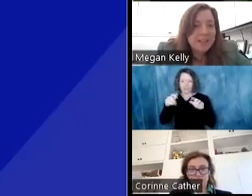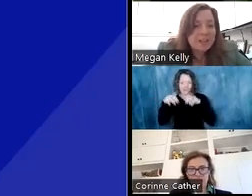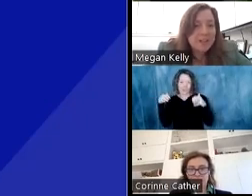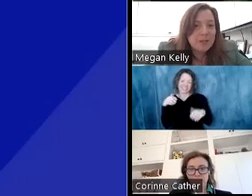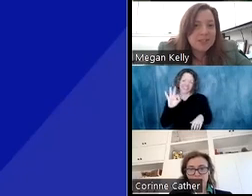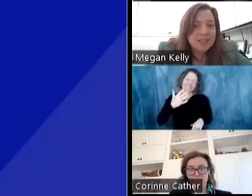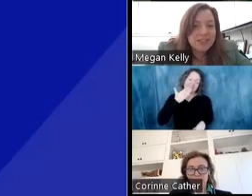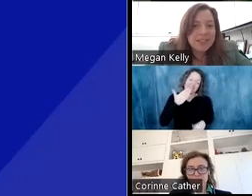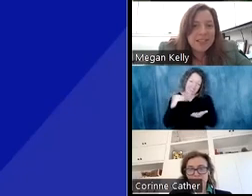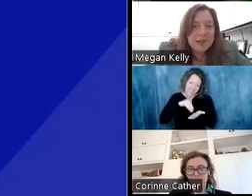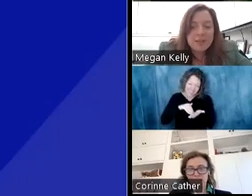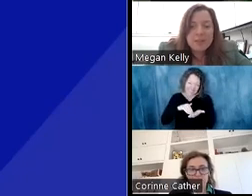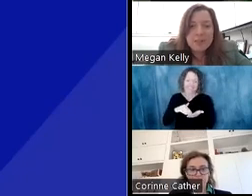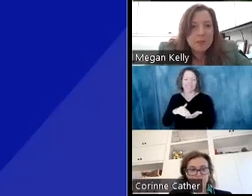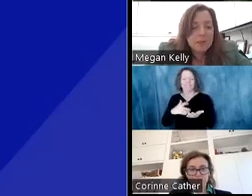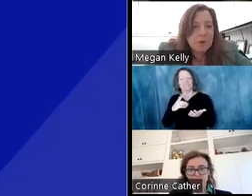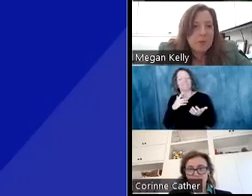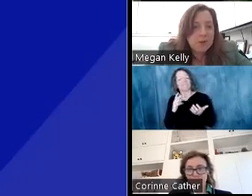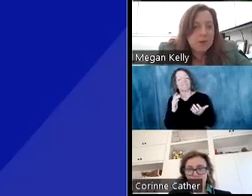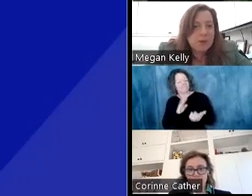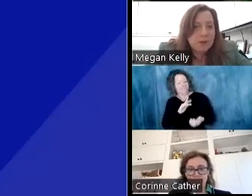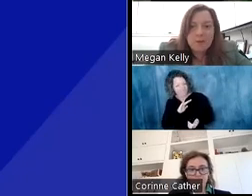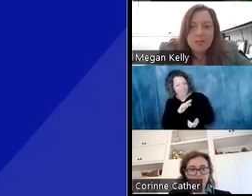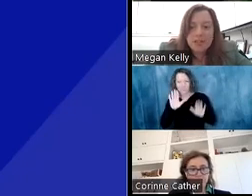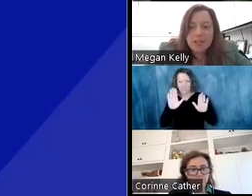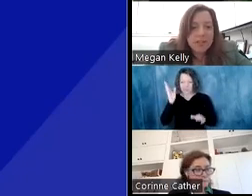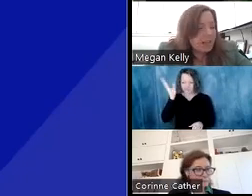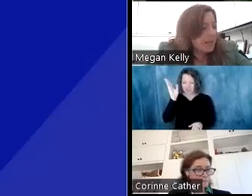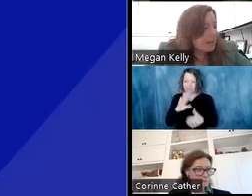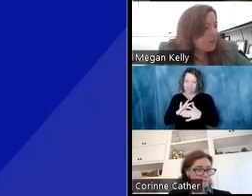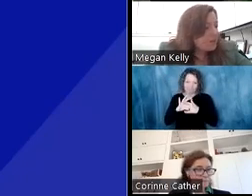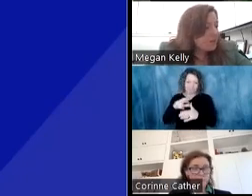It was a pleasure to hear this presentation with wonderful information. And I will turn